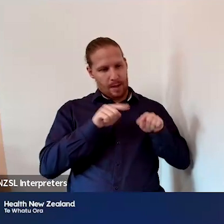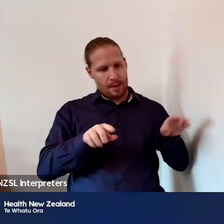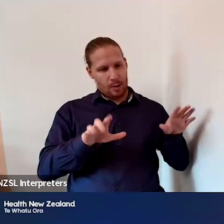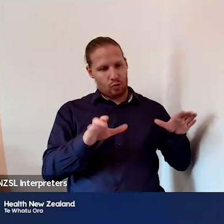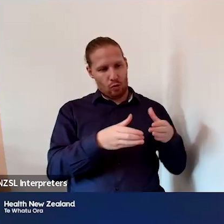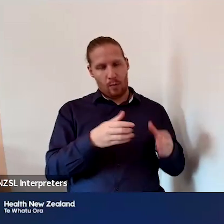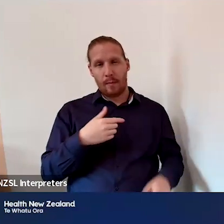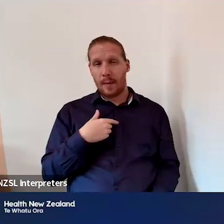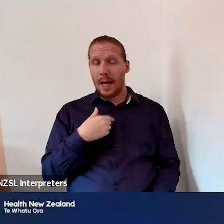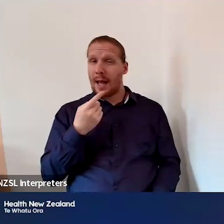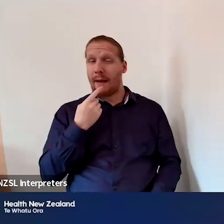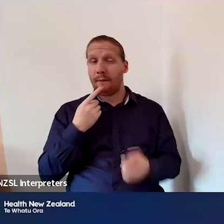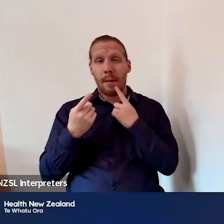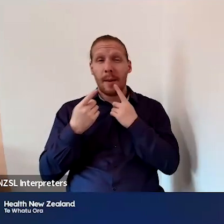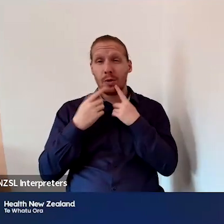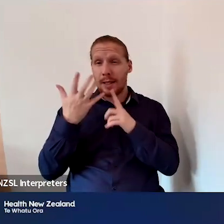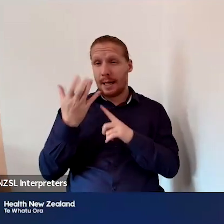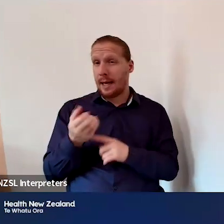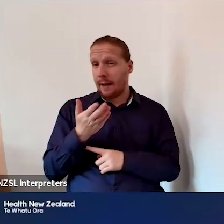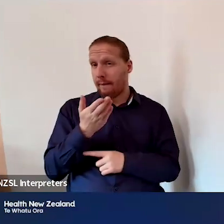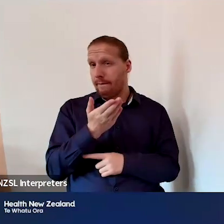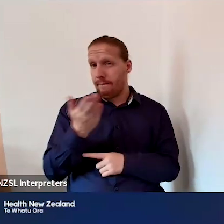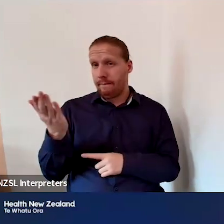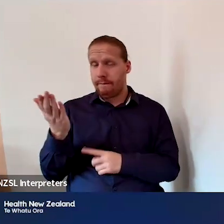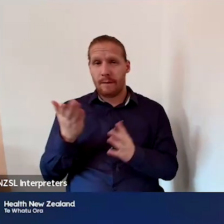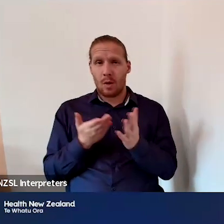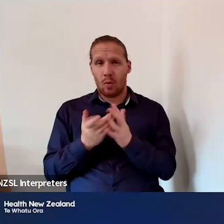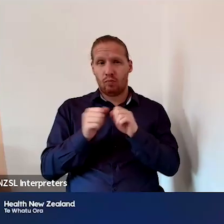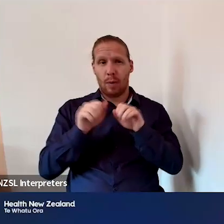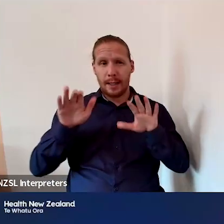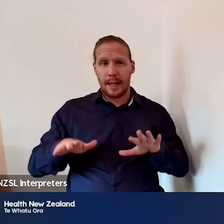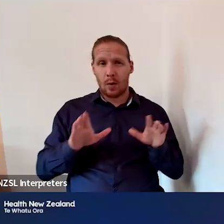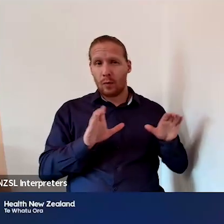I think this is a good one for growing up in New Zealand. Ben or Rebecca.